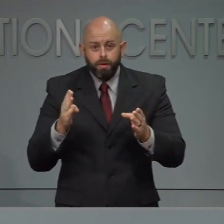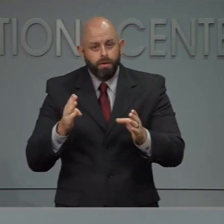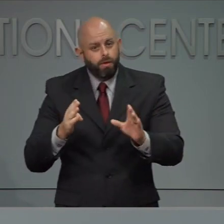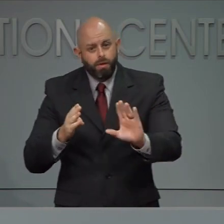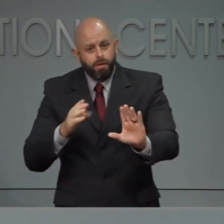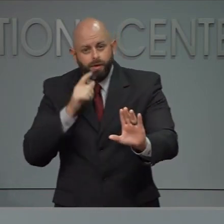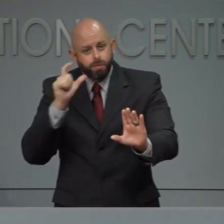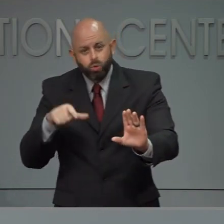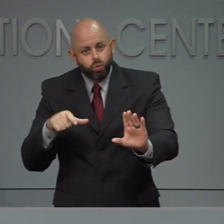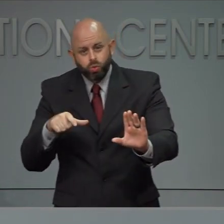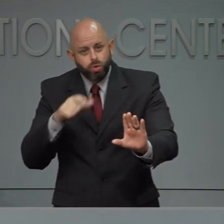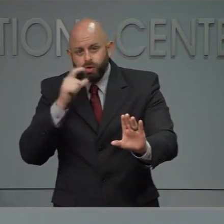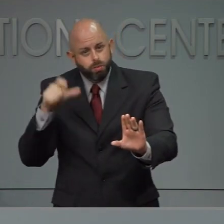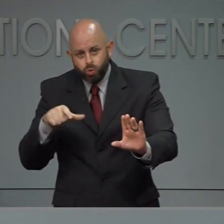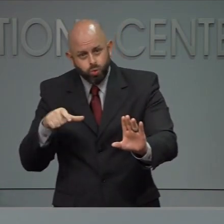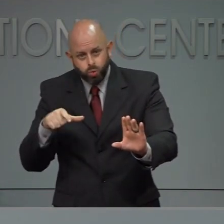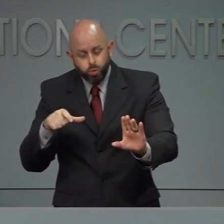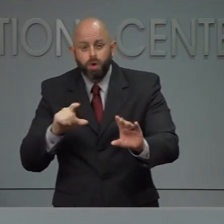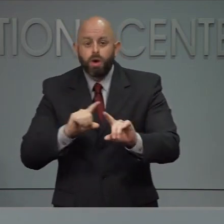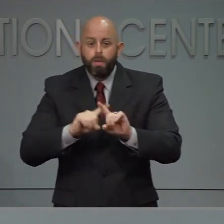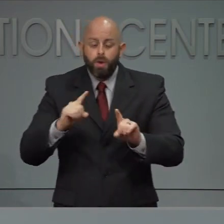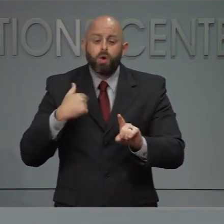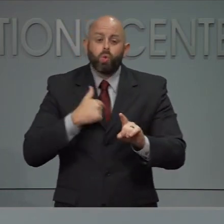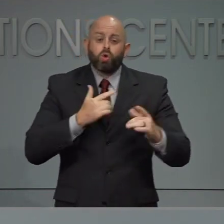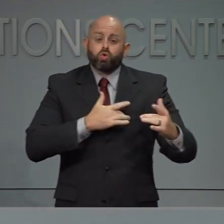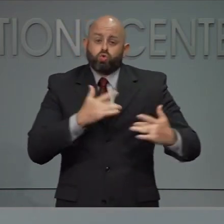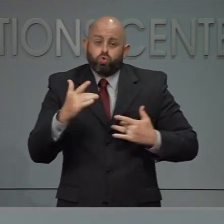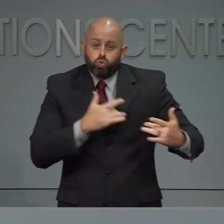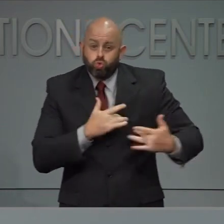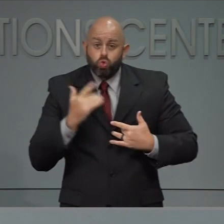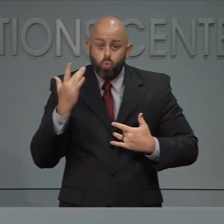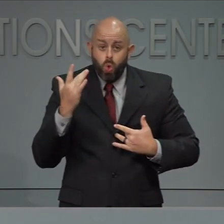SHOULD NOT BE. THAT THE REASON THAT WE ARE CONCERNED ABOUT